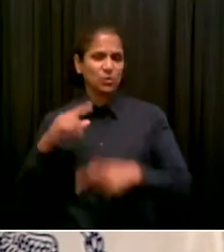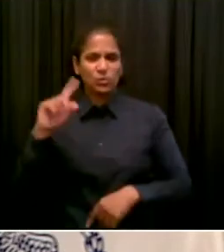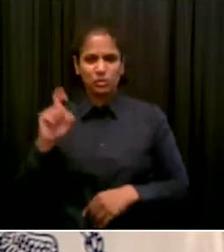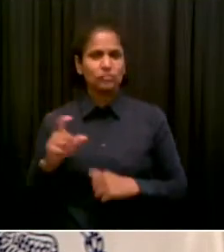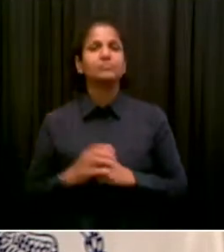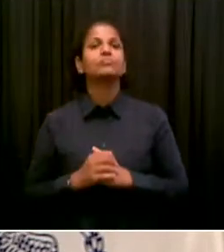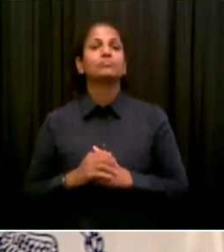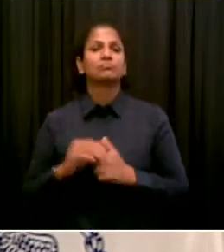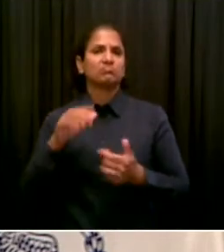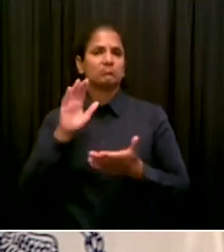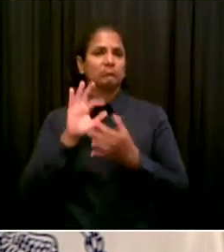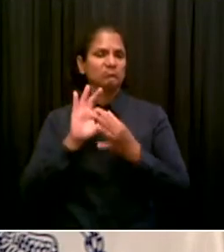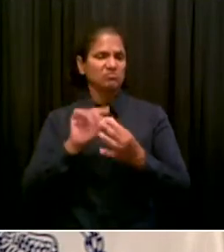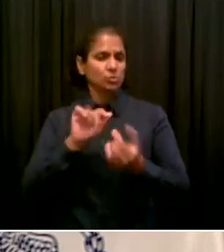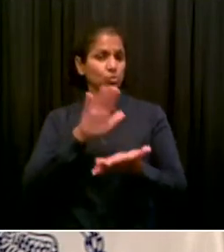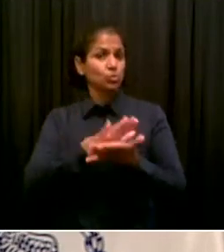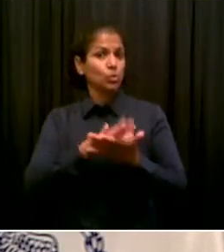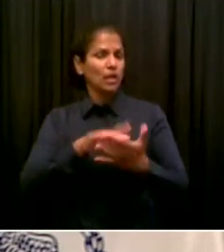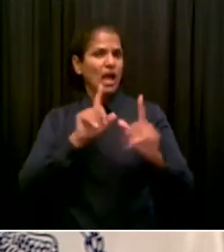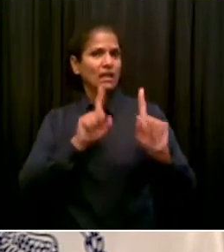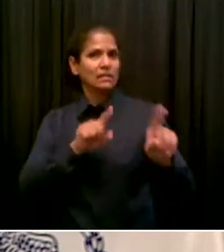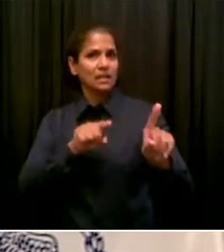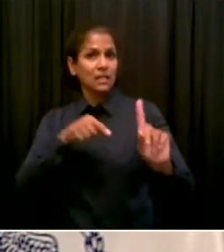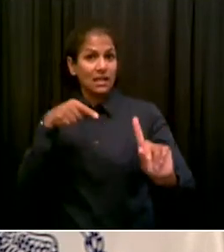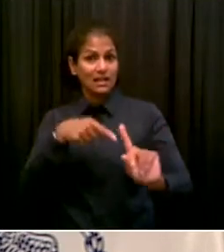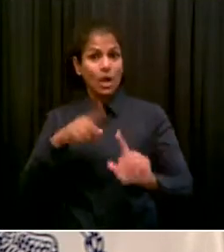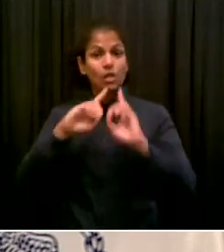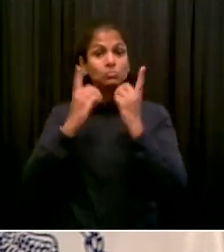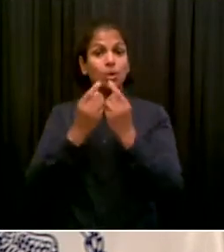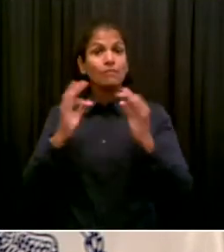GOOD MOINRNG MR. MAYOR AND EVERYONE ON THE CALL. I WANTED TO ASK YOU ABOUT